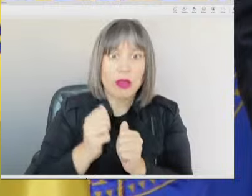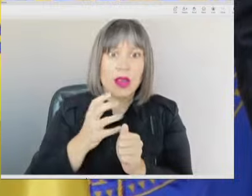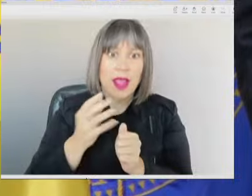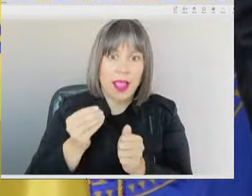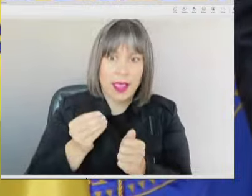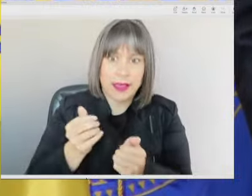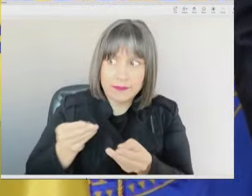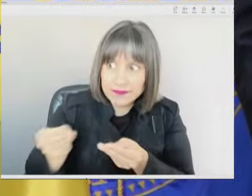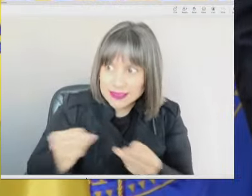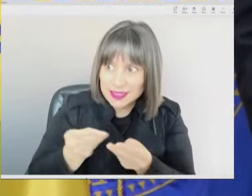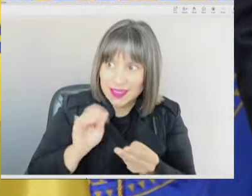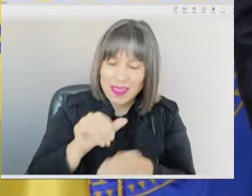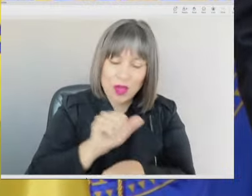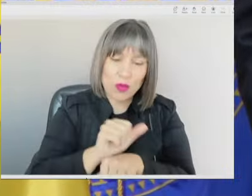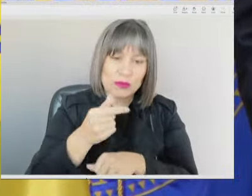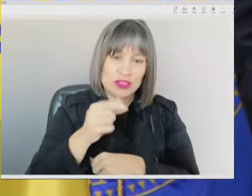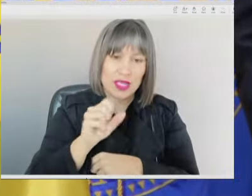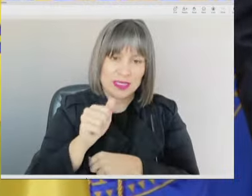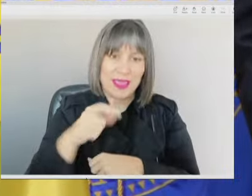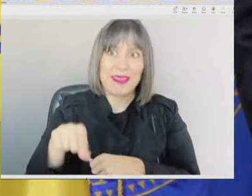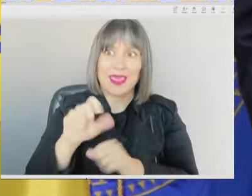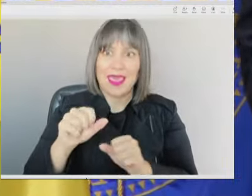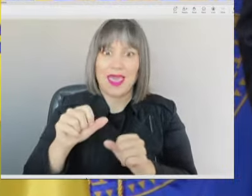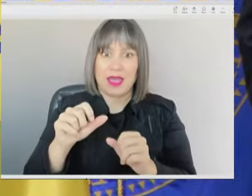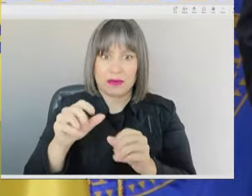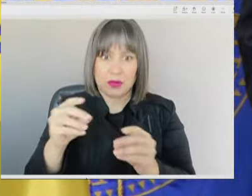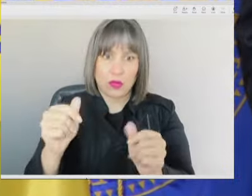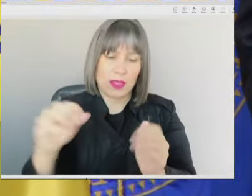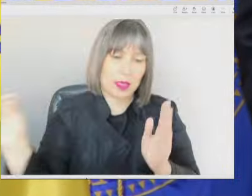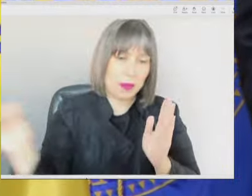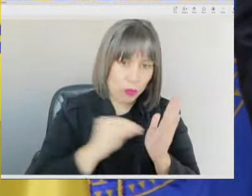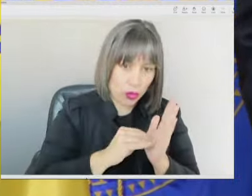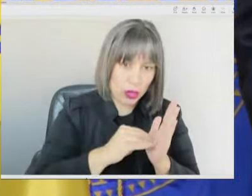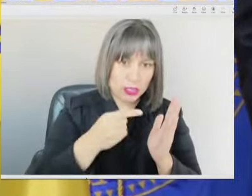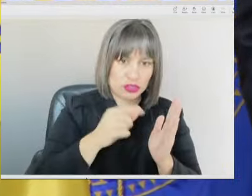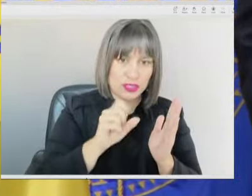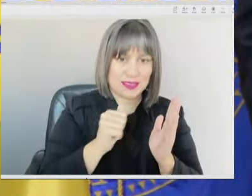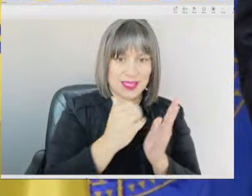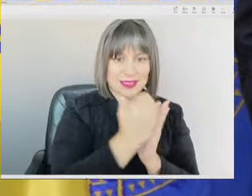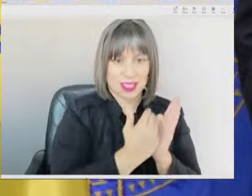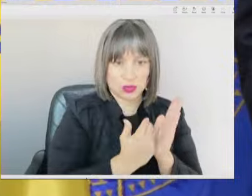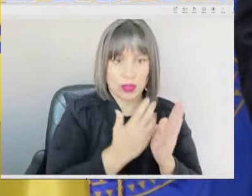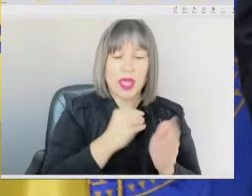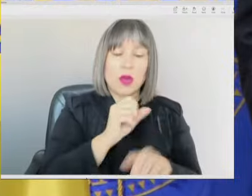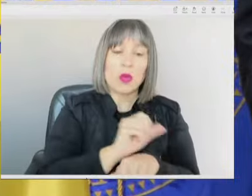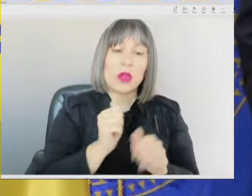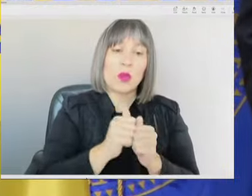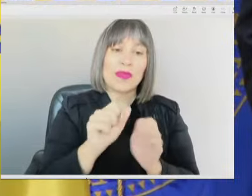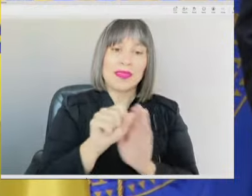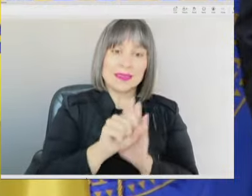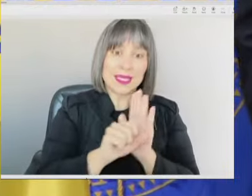can quickly get onto the schedule and work with states, if states want to access their services.